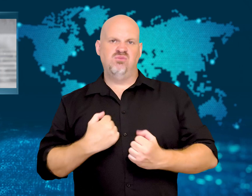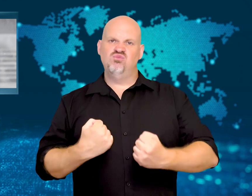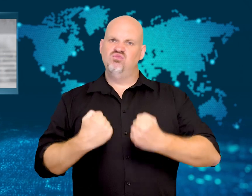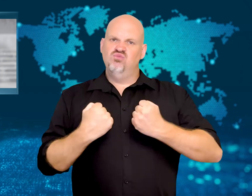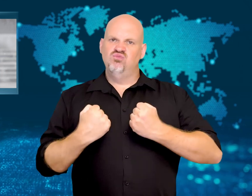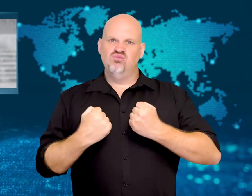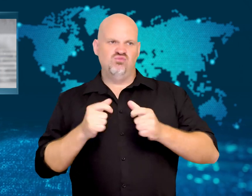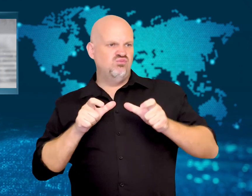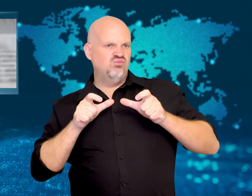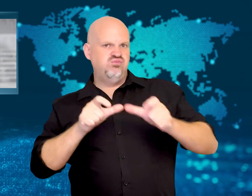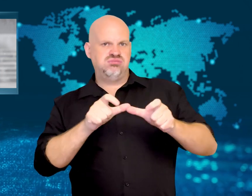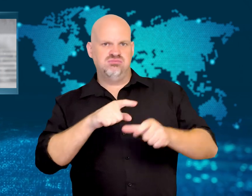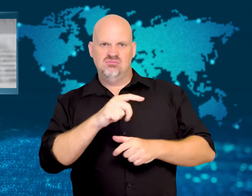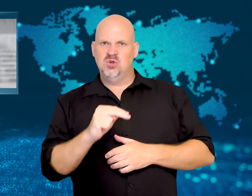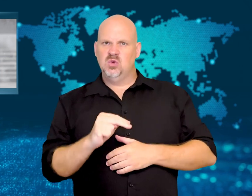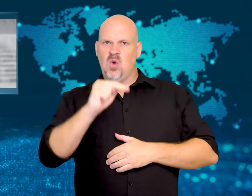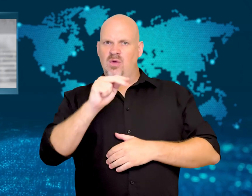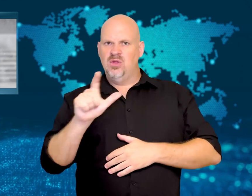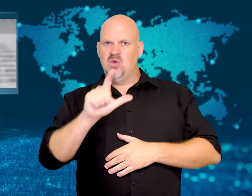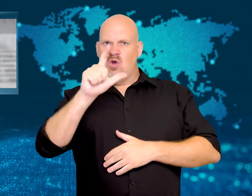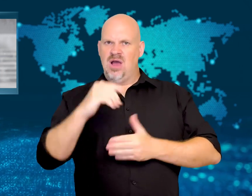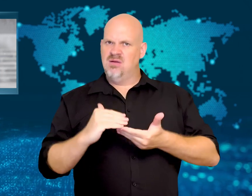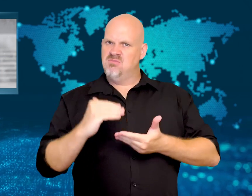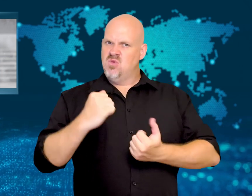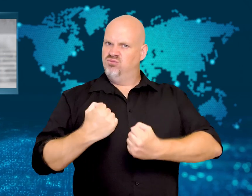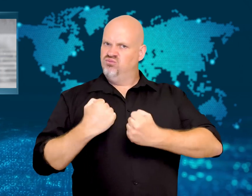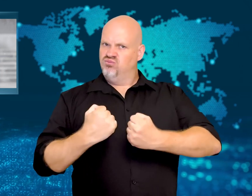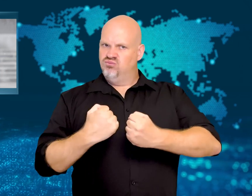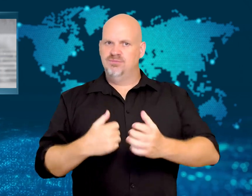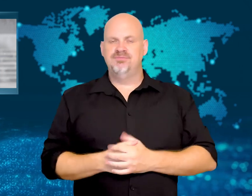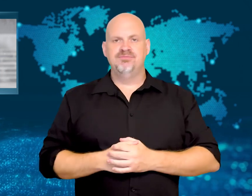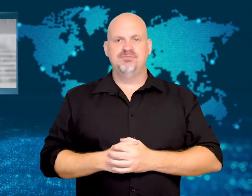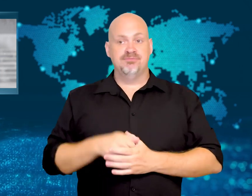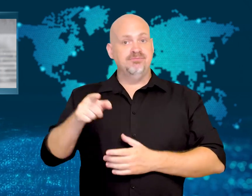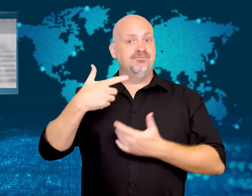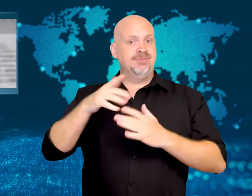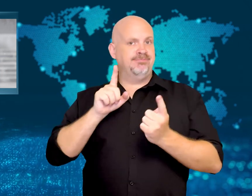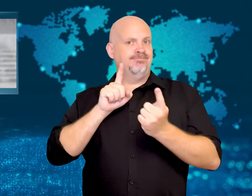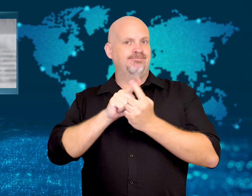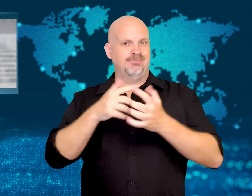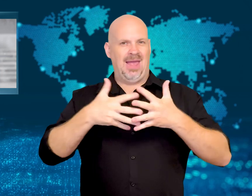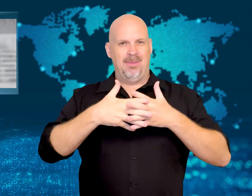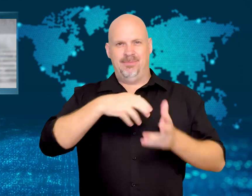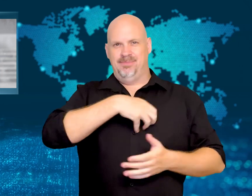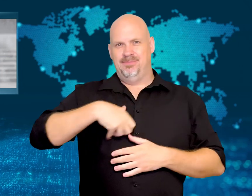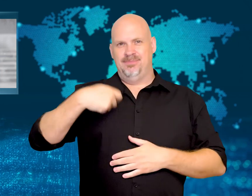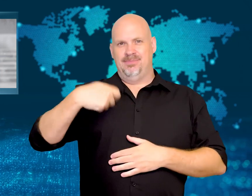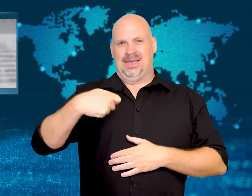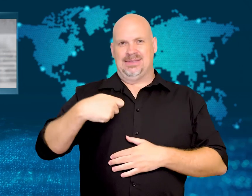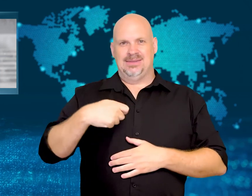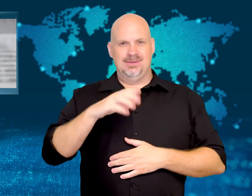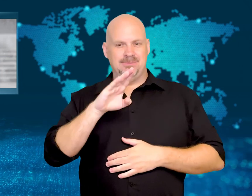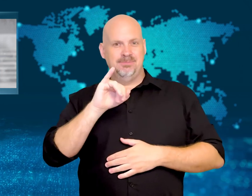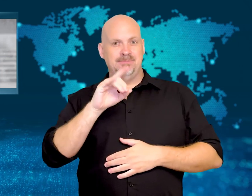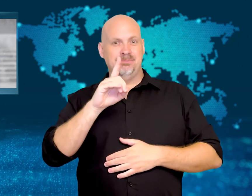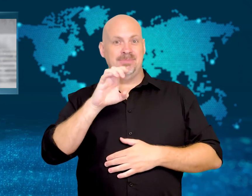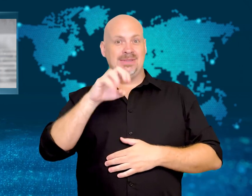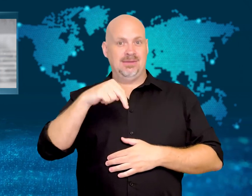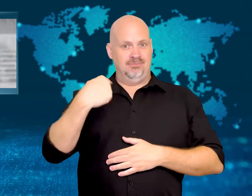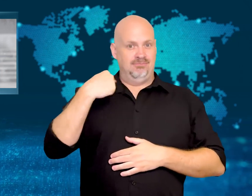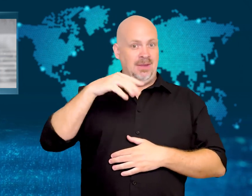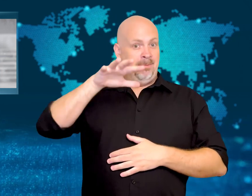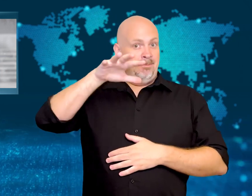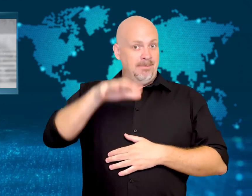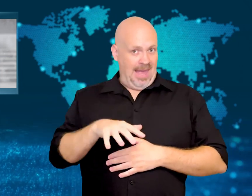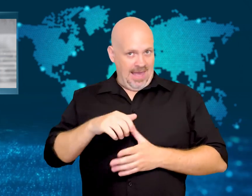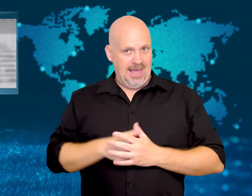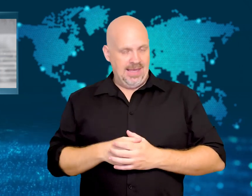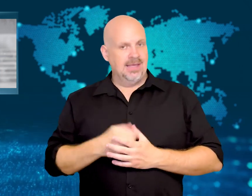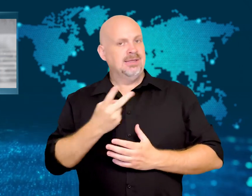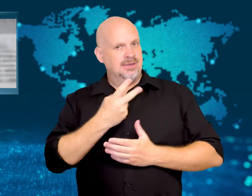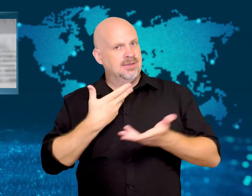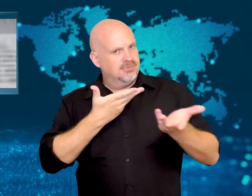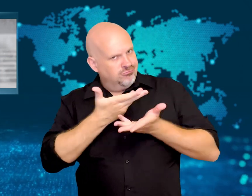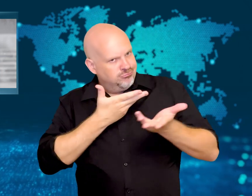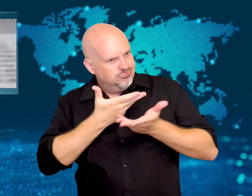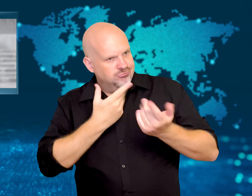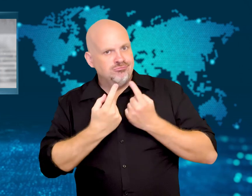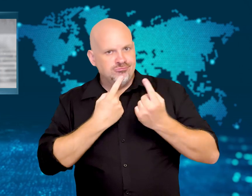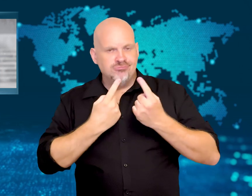He met with US President Biden in May, and the two agreed